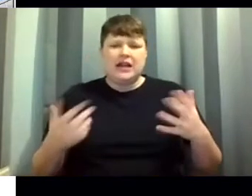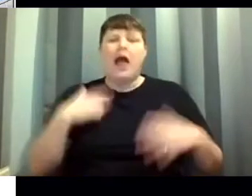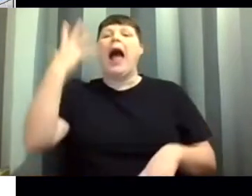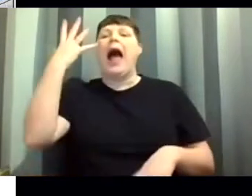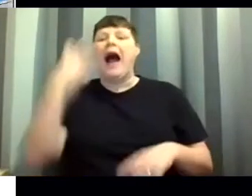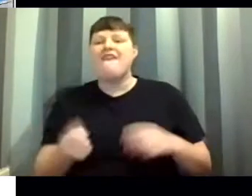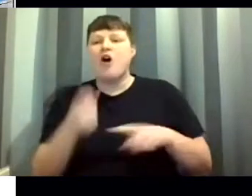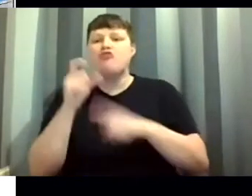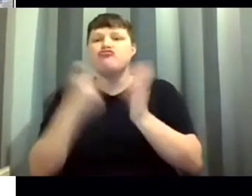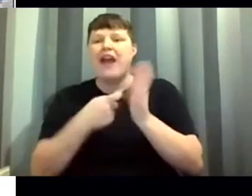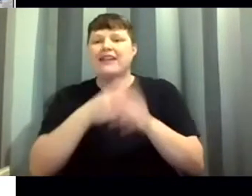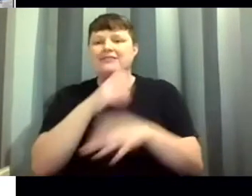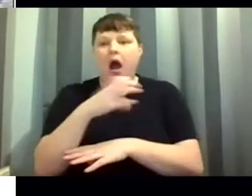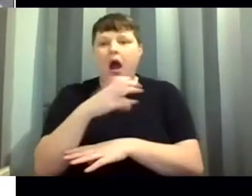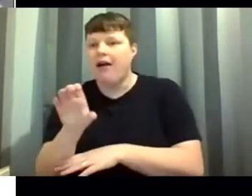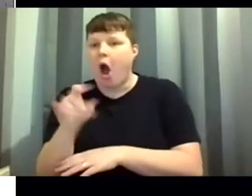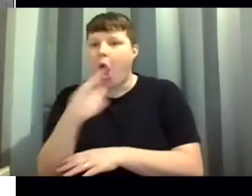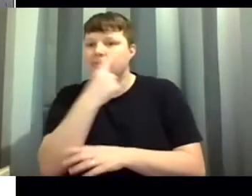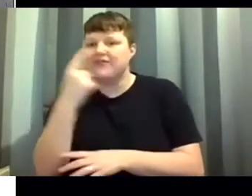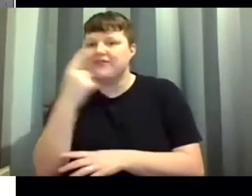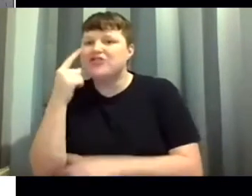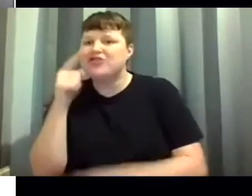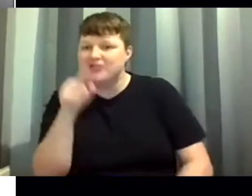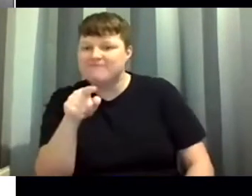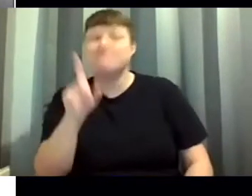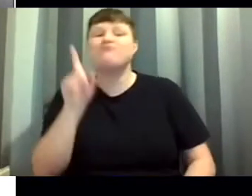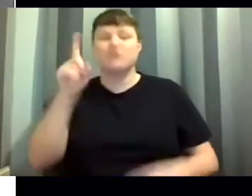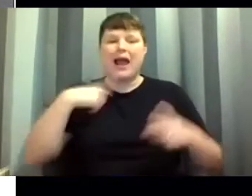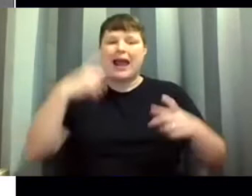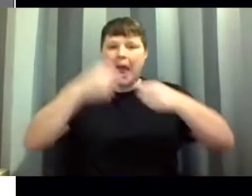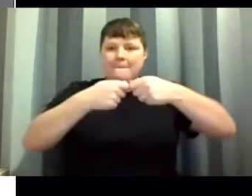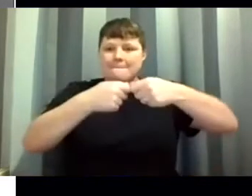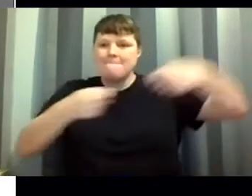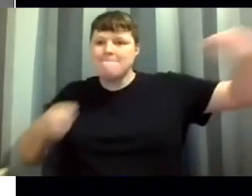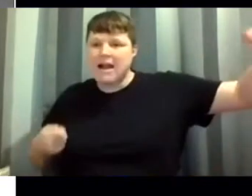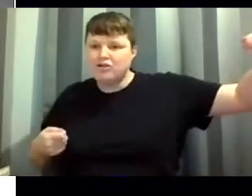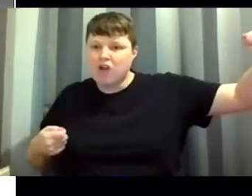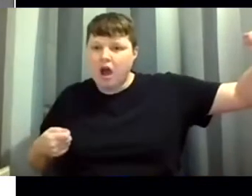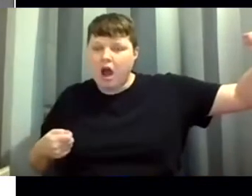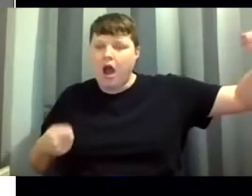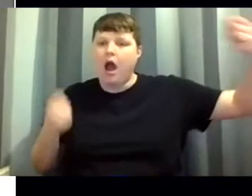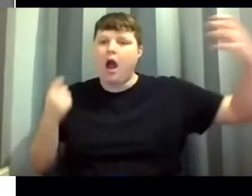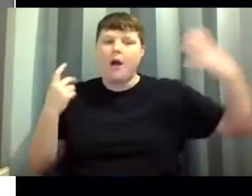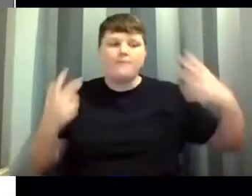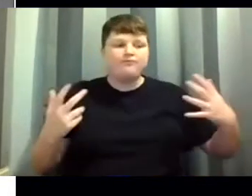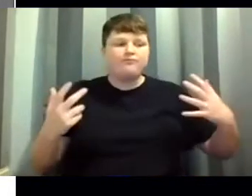here! So, by measuring the propagation of the weather in the radar observations, we